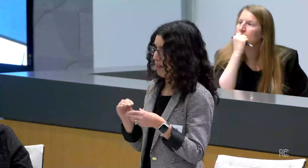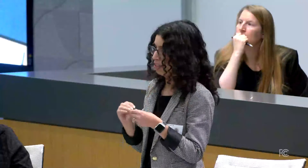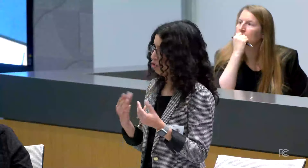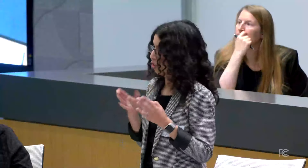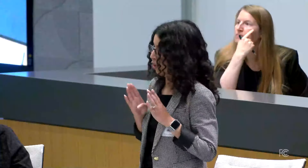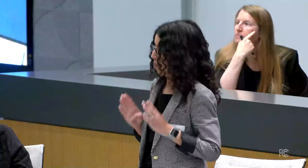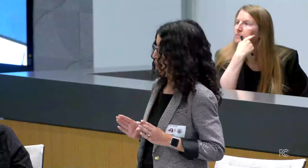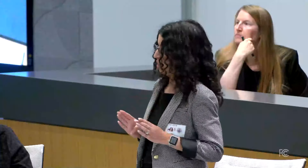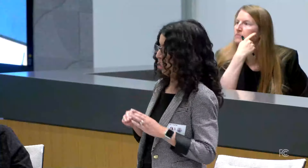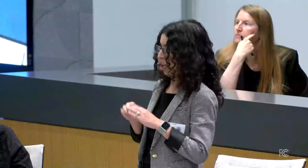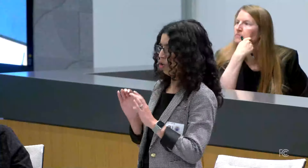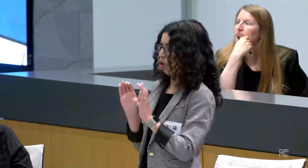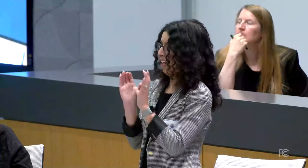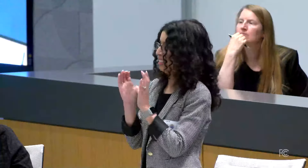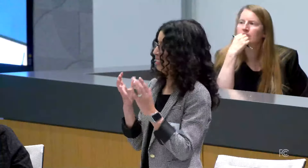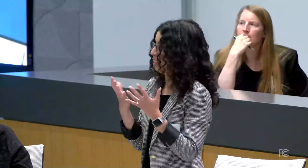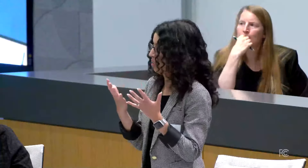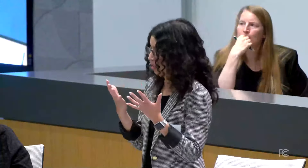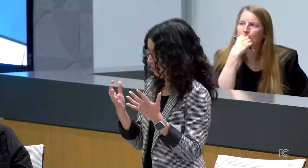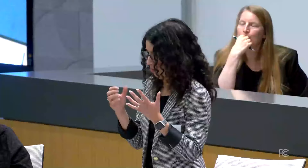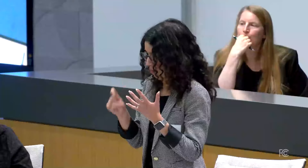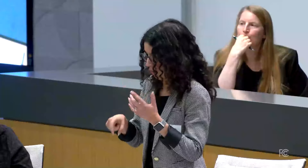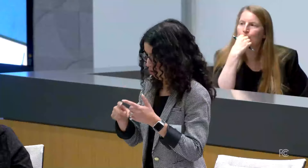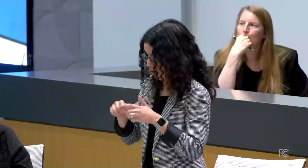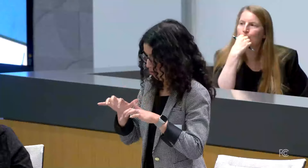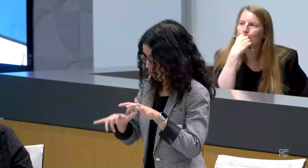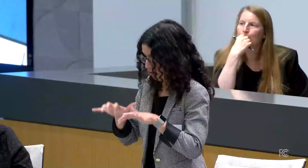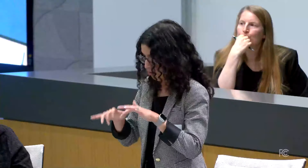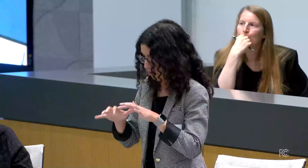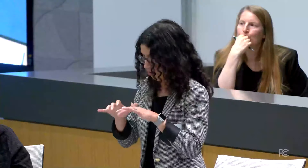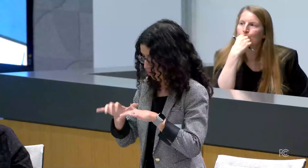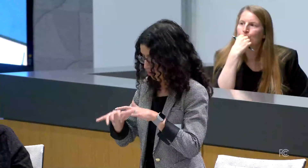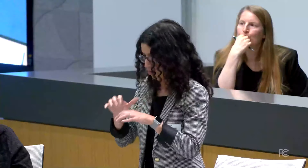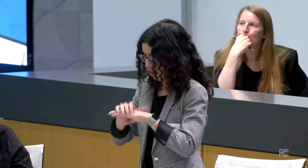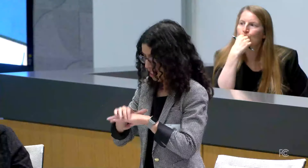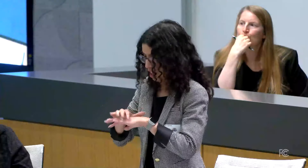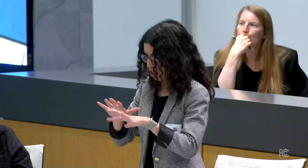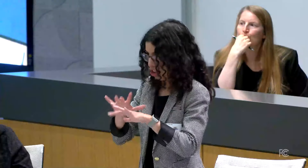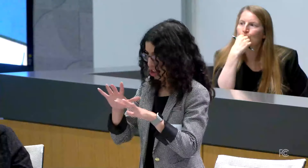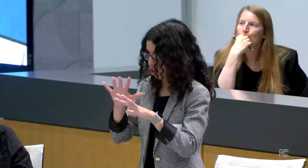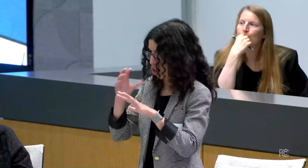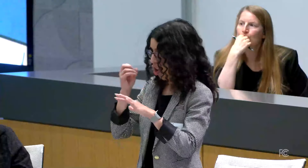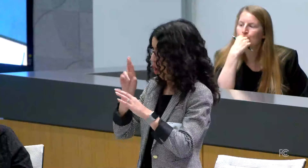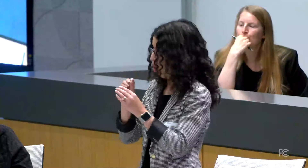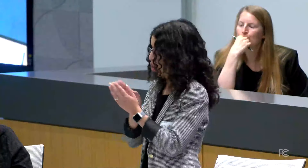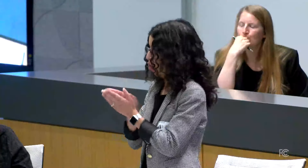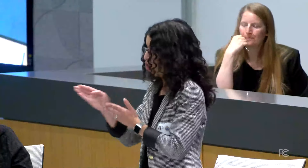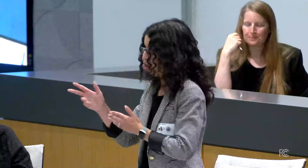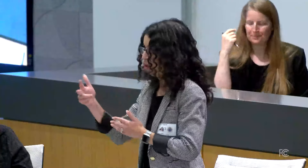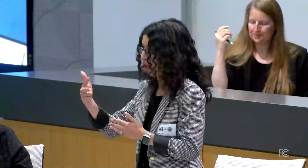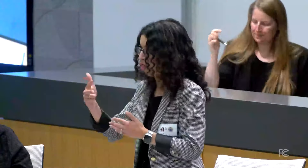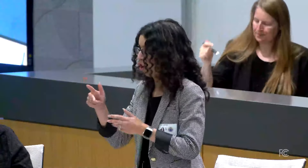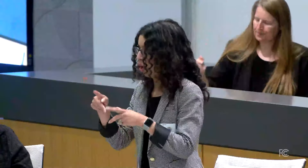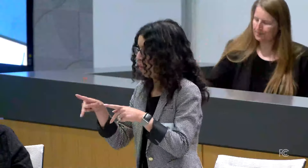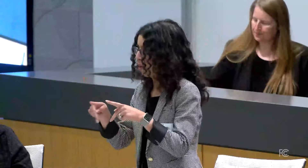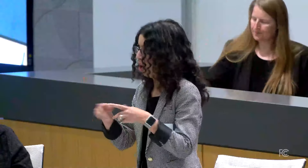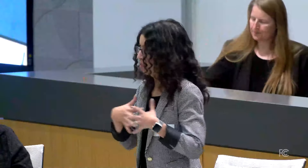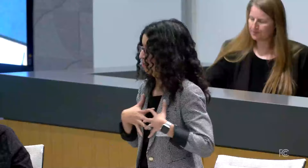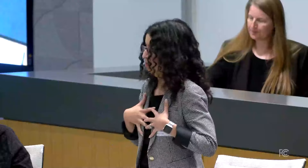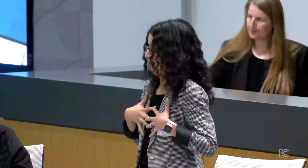WHO HAVE BEEN ADVOCATING WITH THE FCC FOR DIRECT ACCESS. ALONG WITH 988 AND I'M